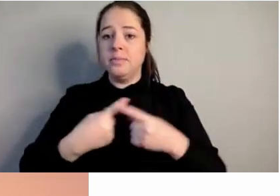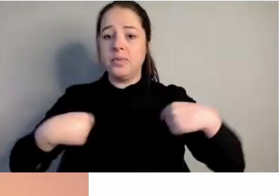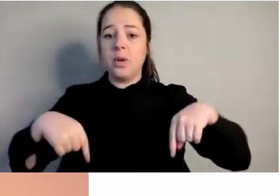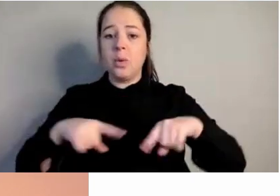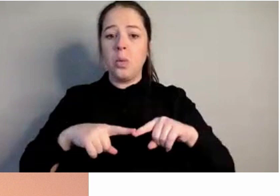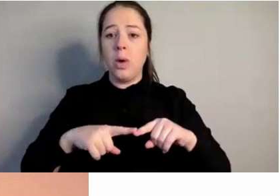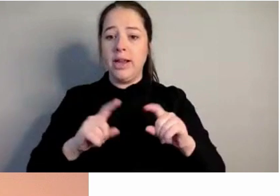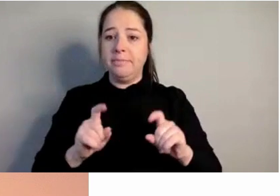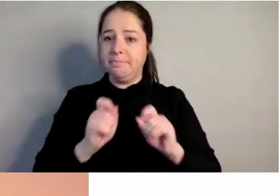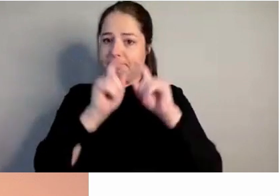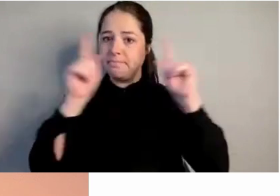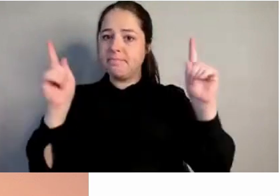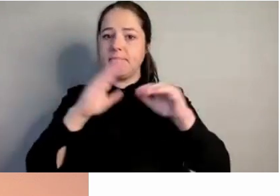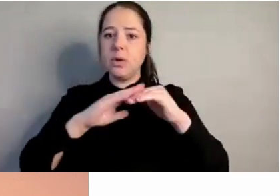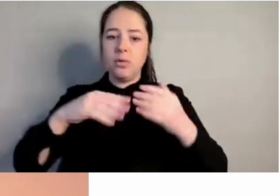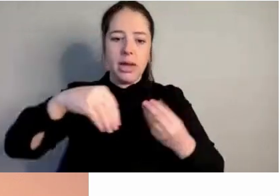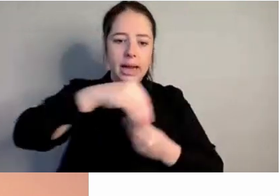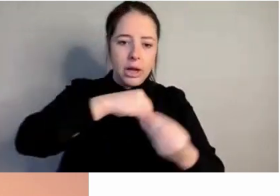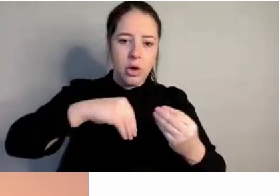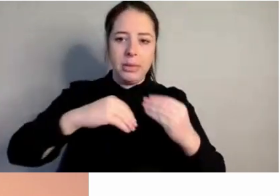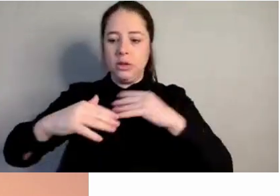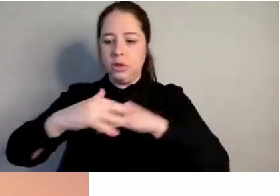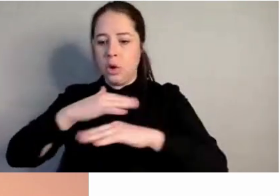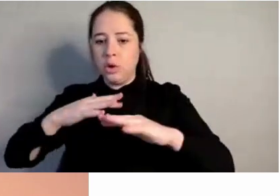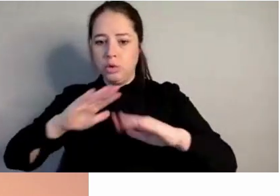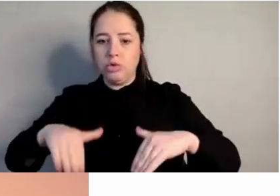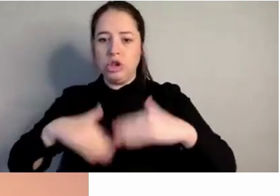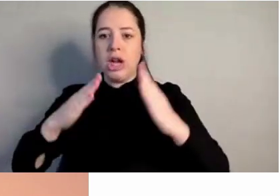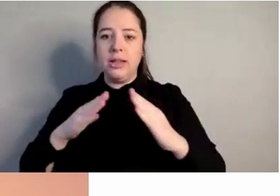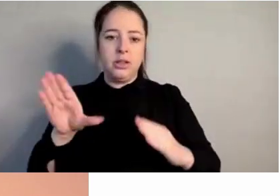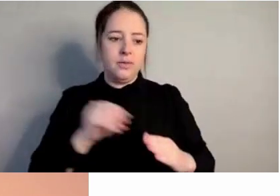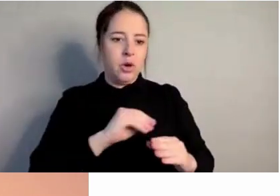the ongoing economic and social challenges from the after effects of COVID-19,